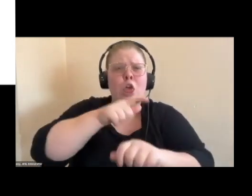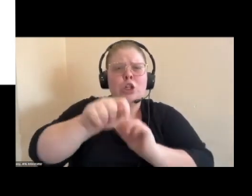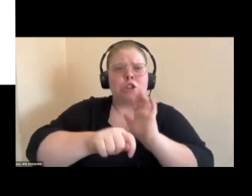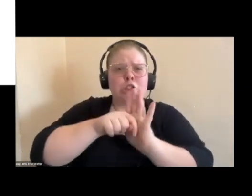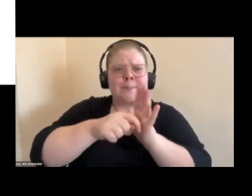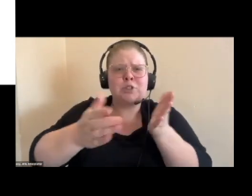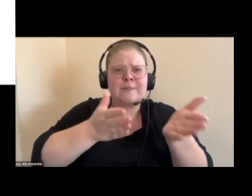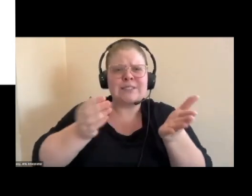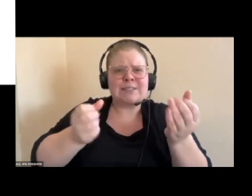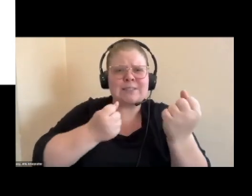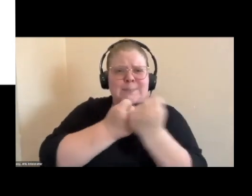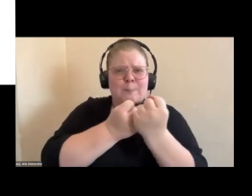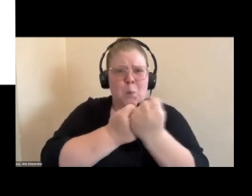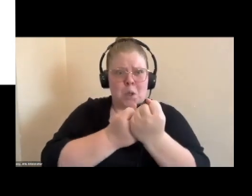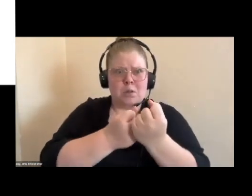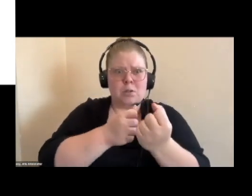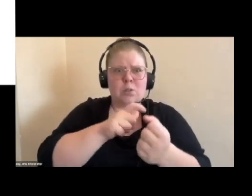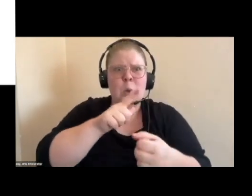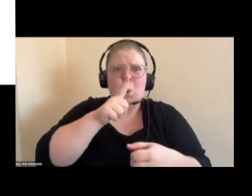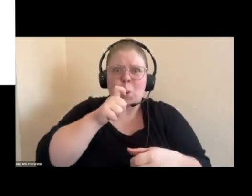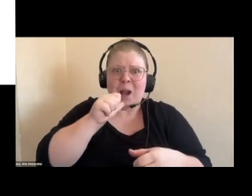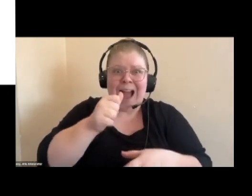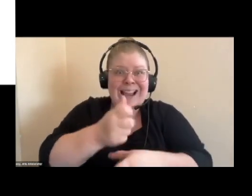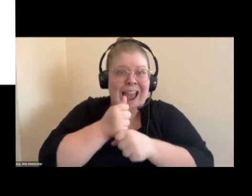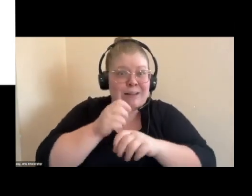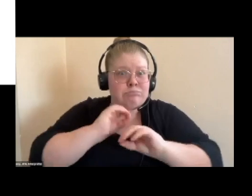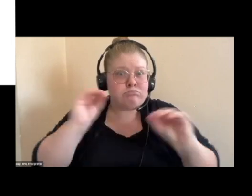any long term services supports right now?